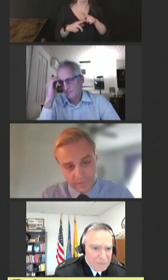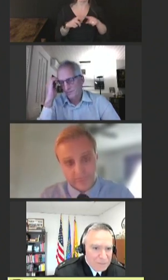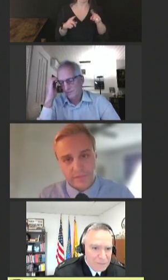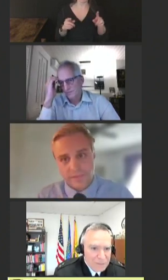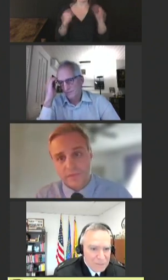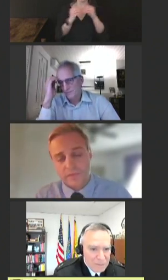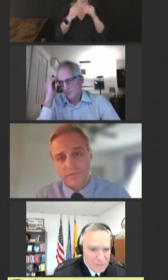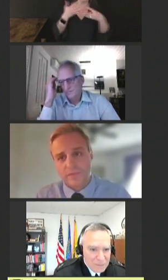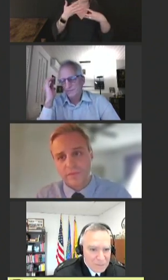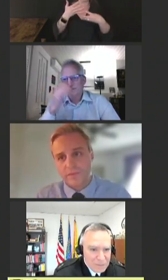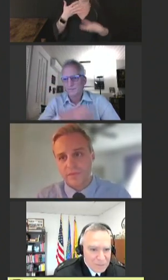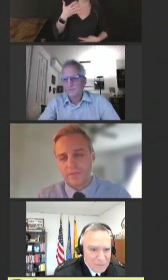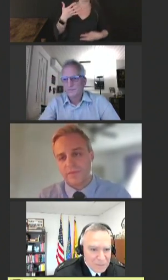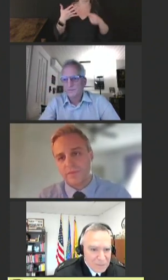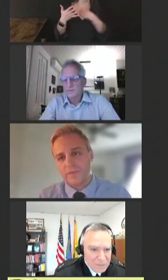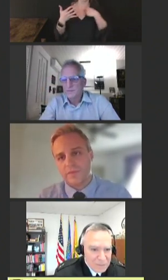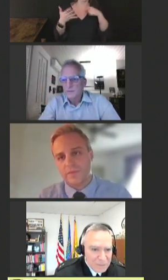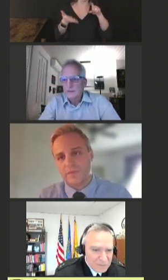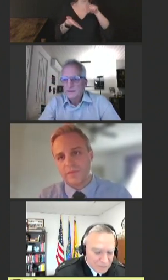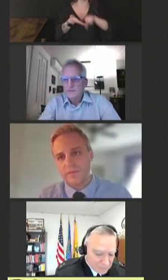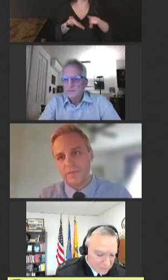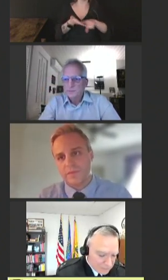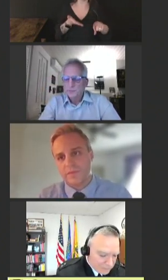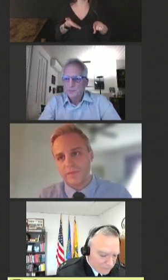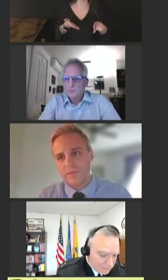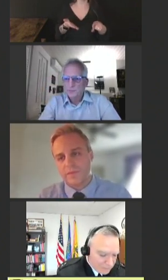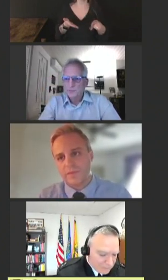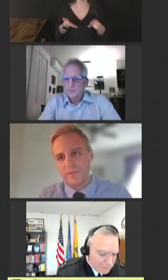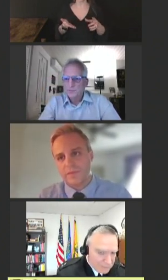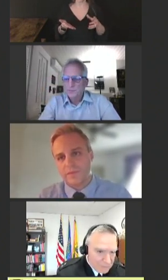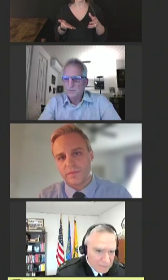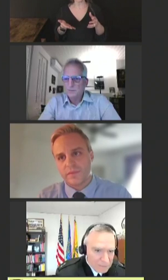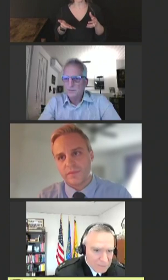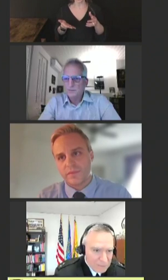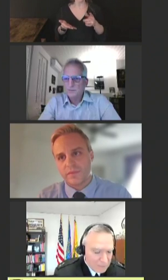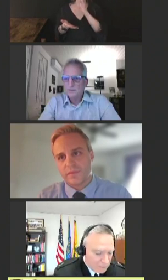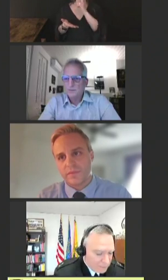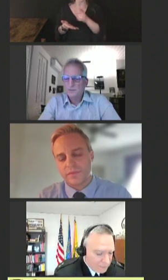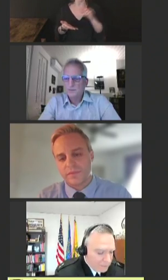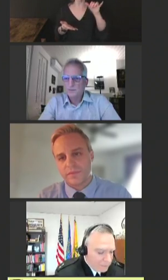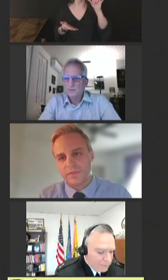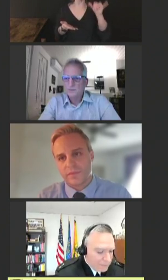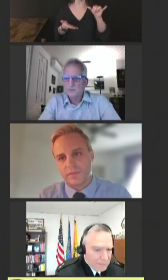as Theo pointed out, disproportionately impact the working population, and think